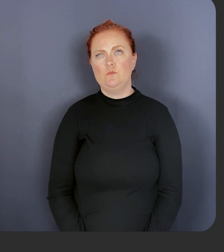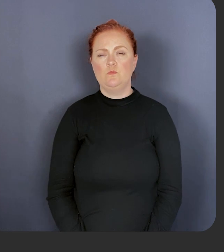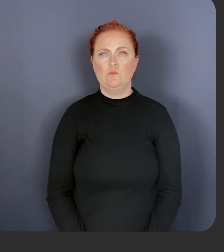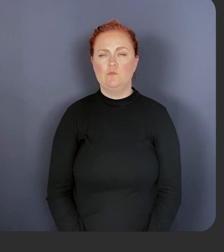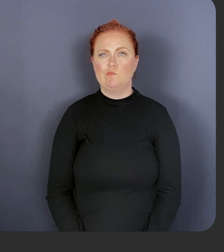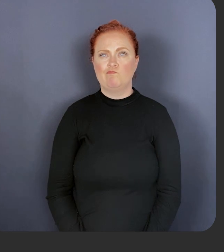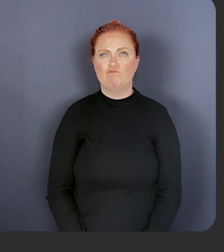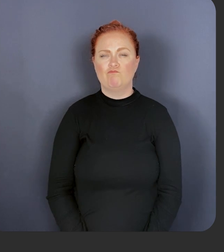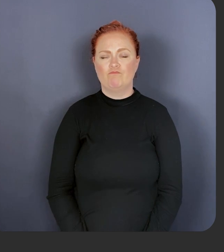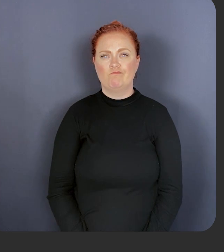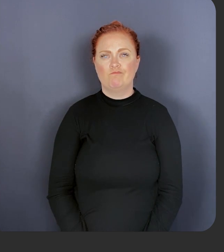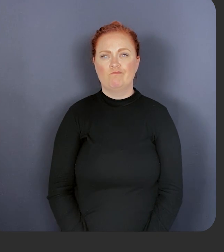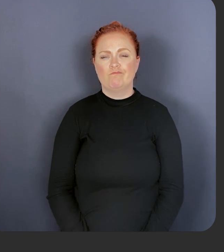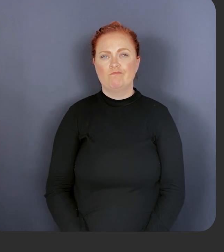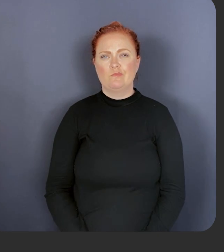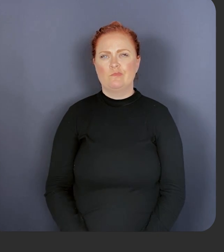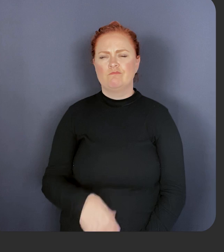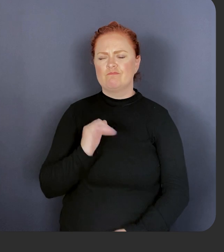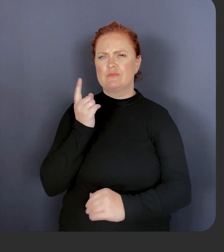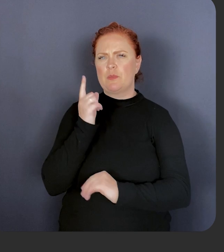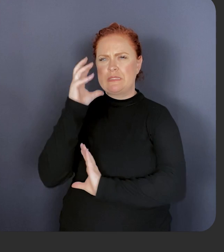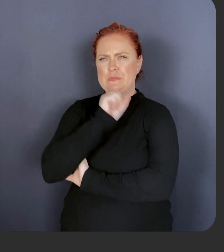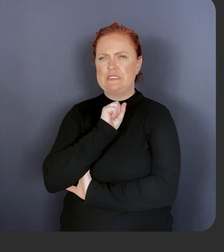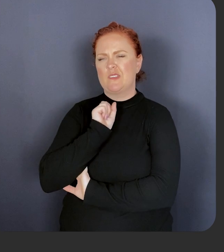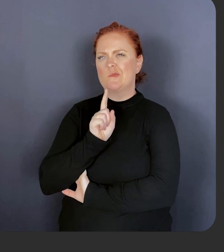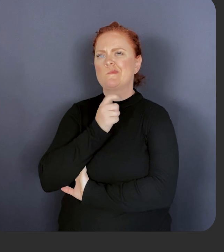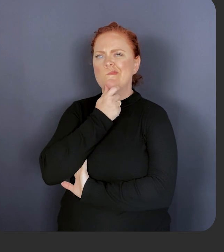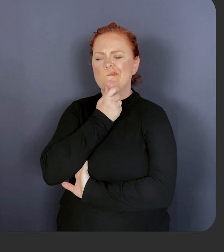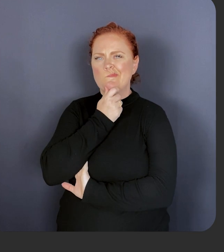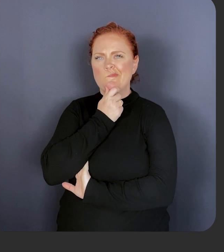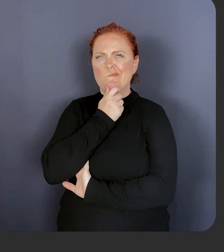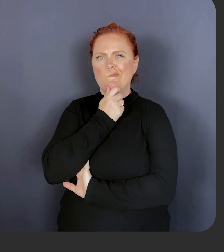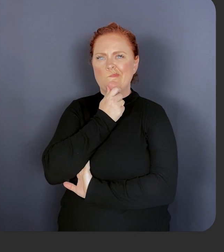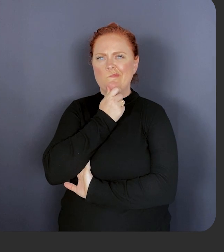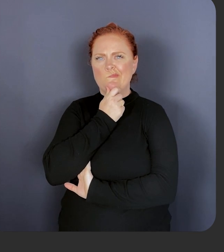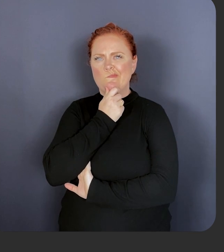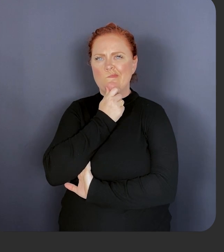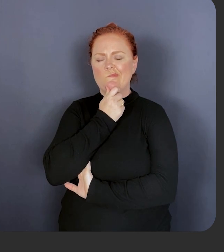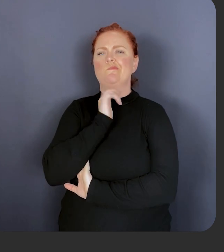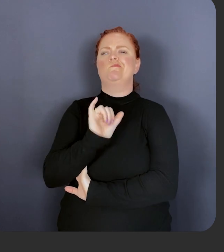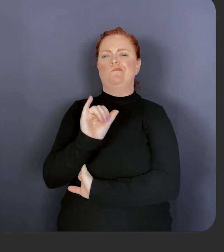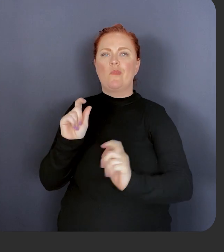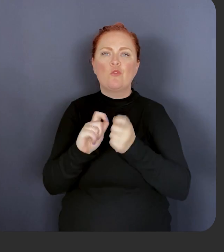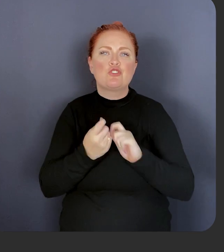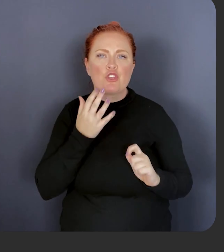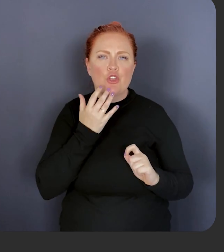It looks like I am missing something here. Change color.